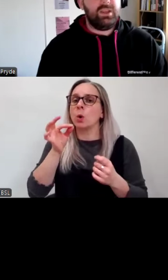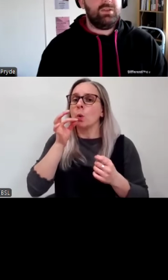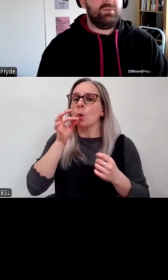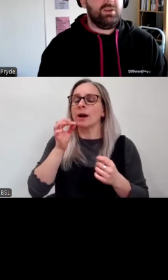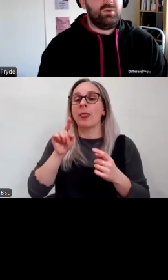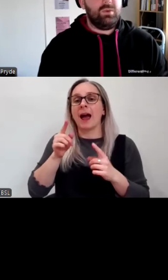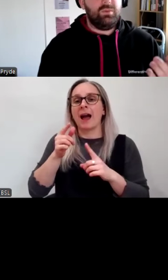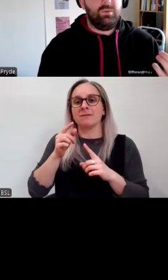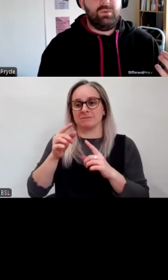Now that we know